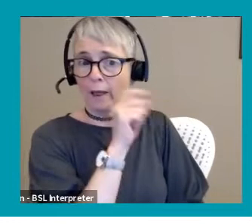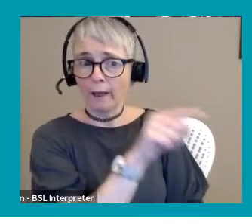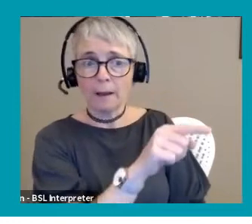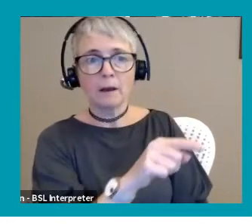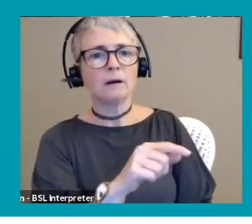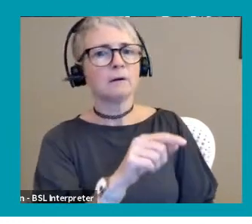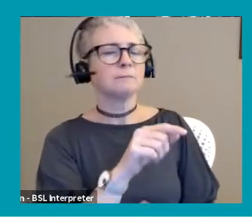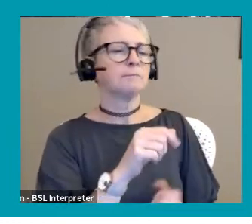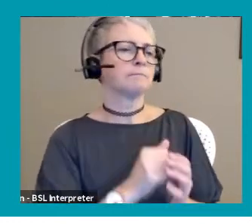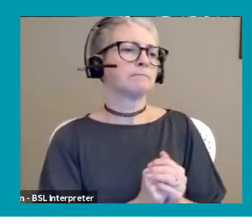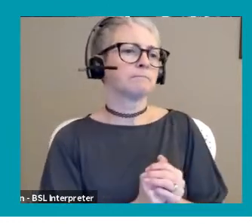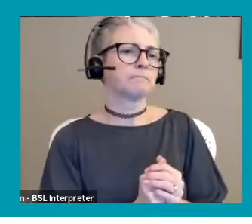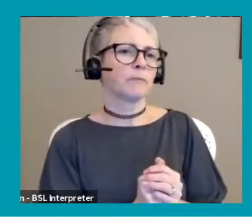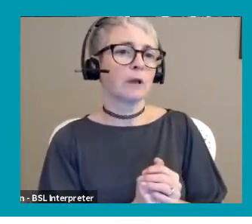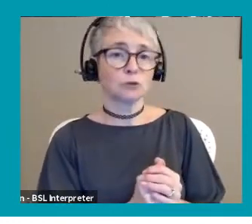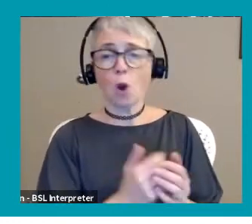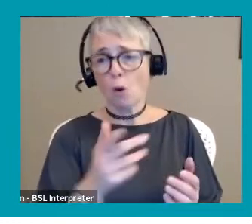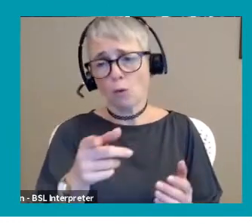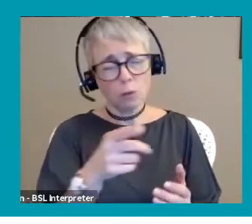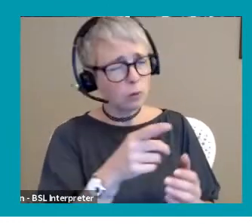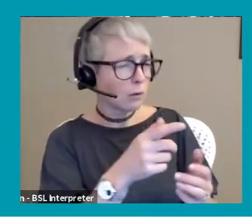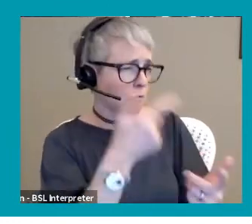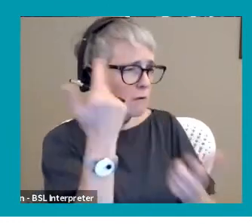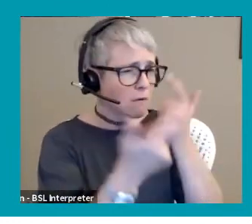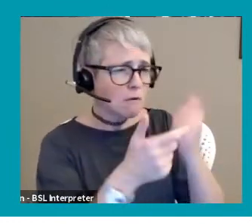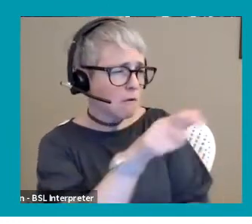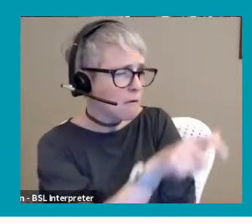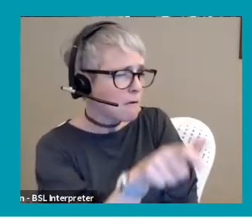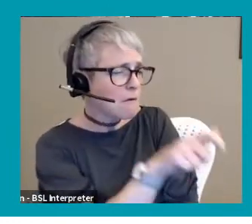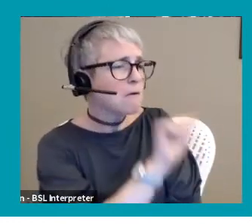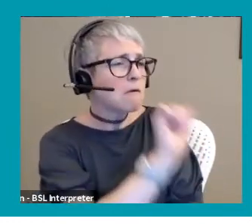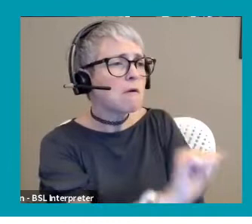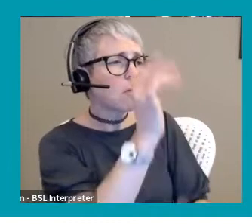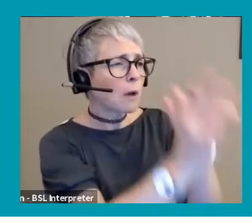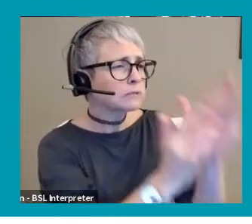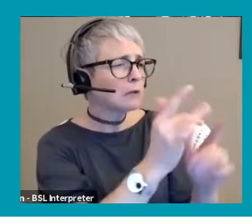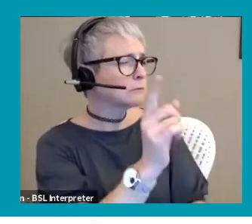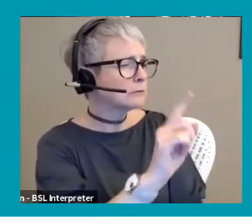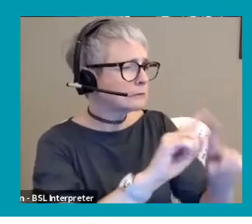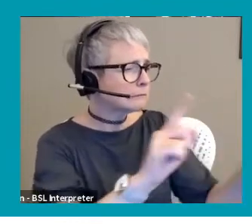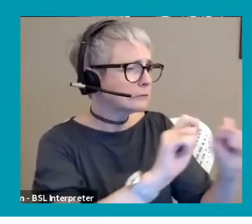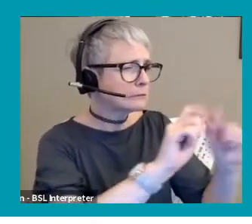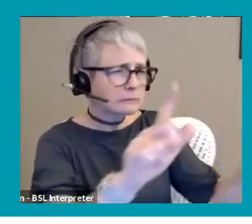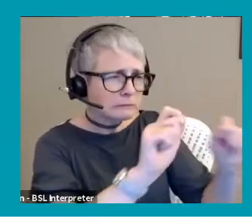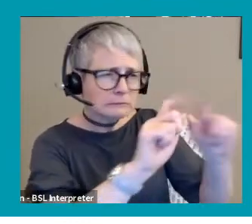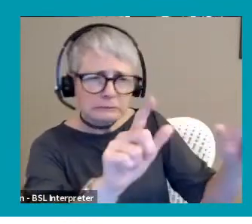So spend some time really getting to know that employer before you decide to put the application in.